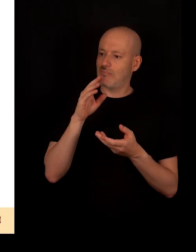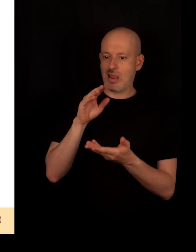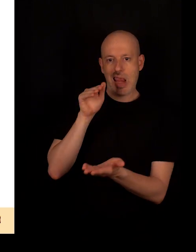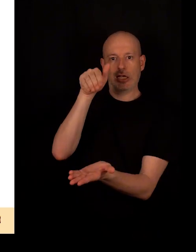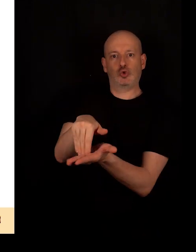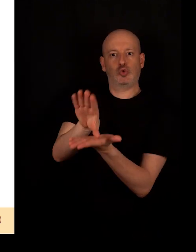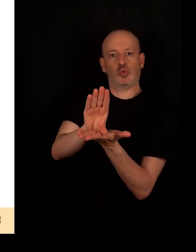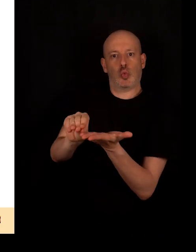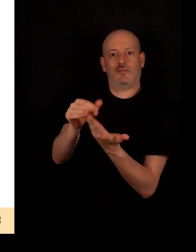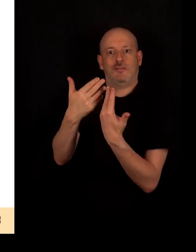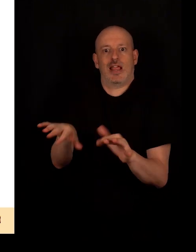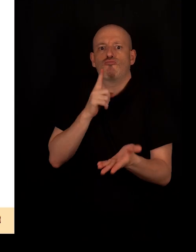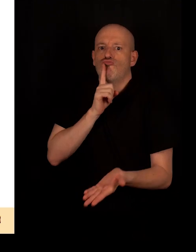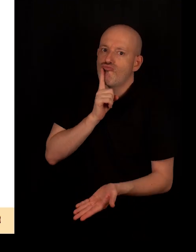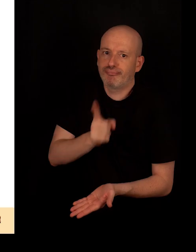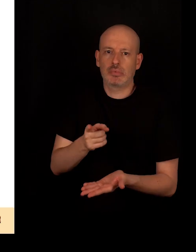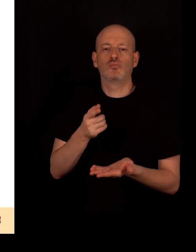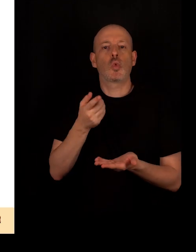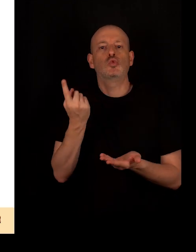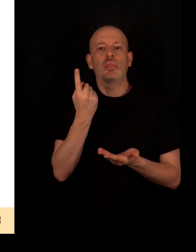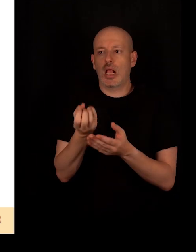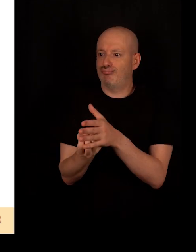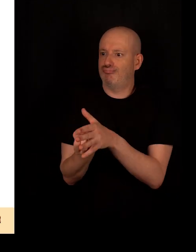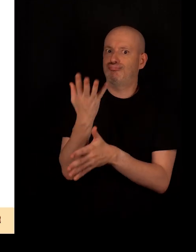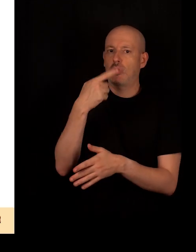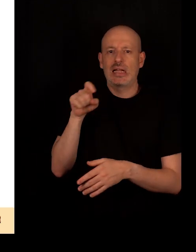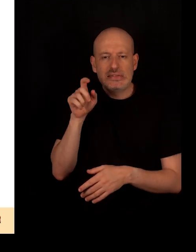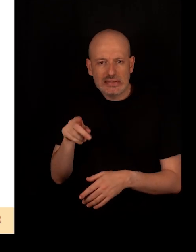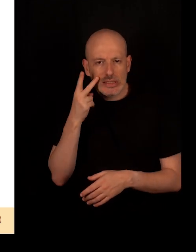an actual result or or something produced by you.